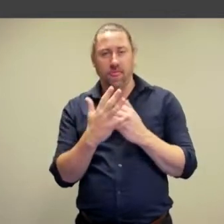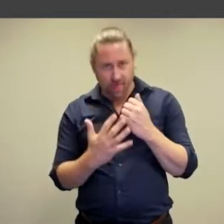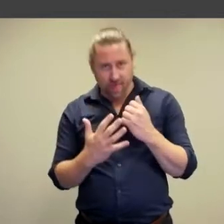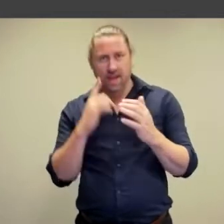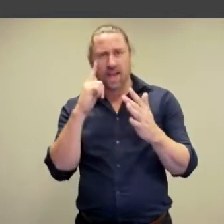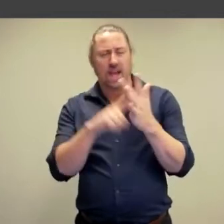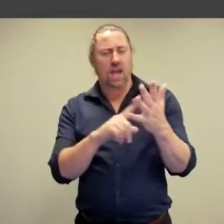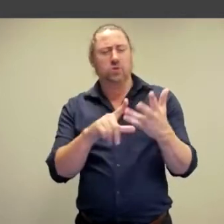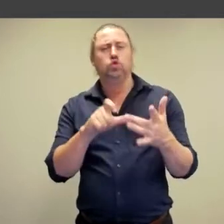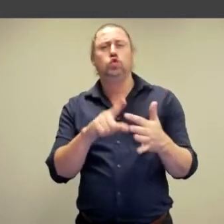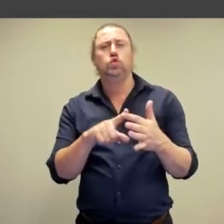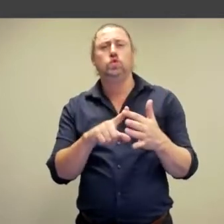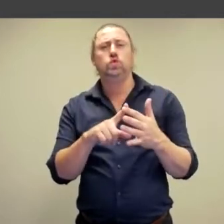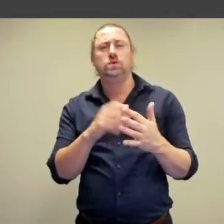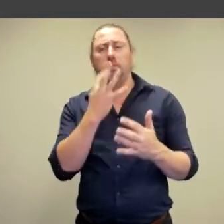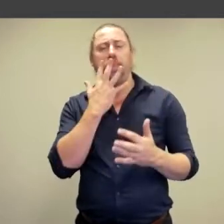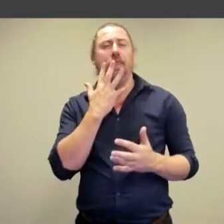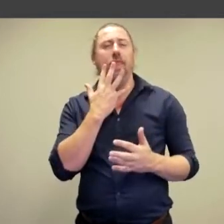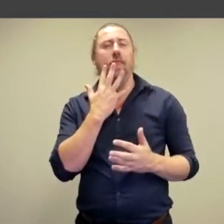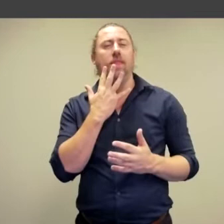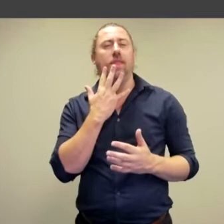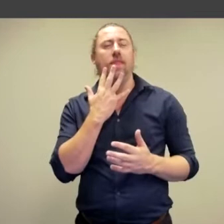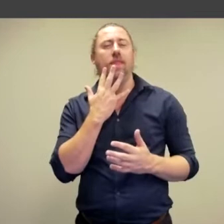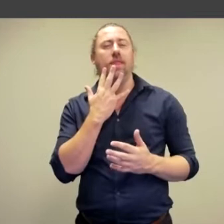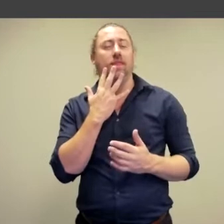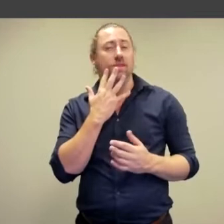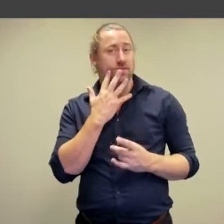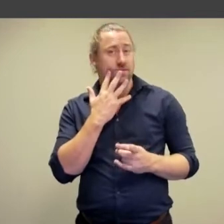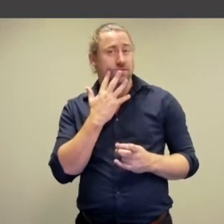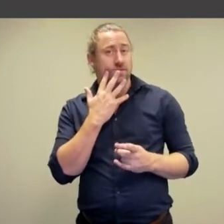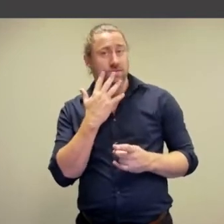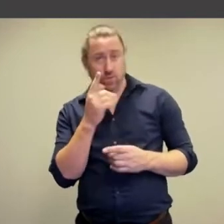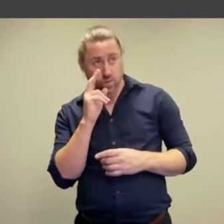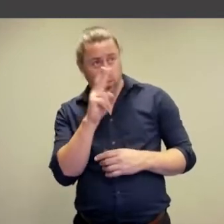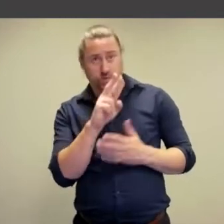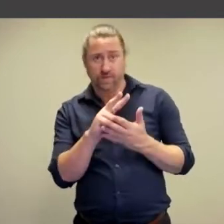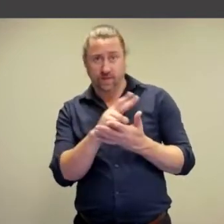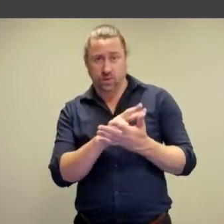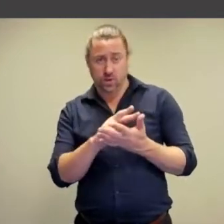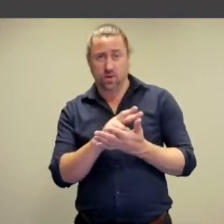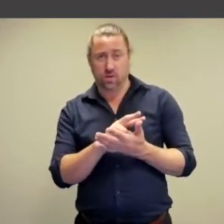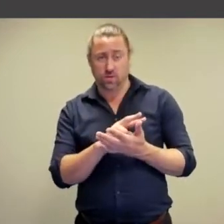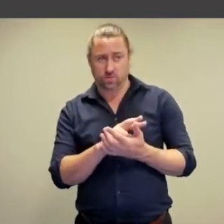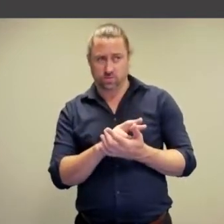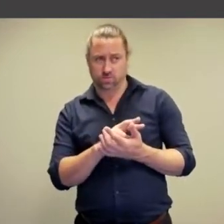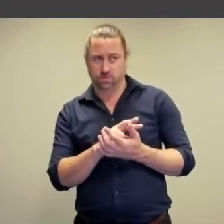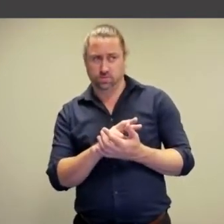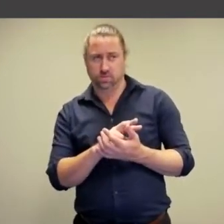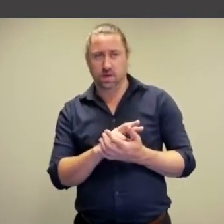dribbles down her chin and as we watch this video, it sounds like the